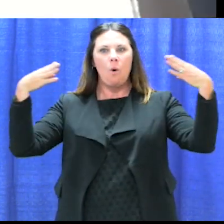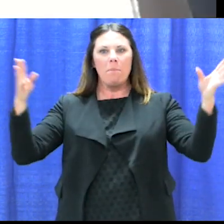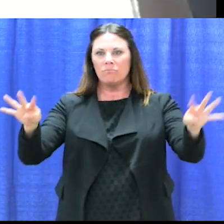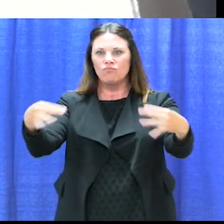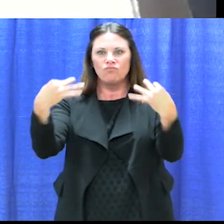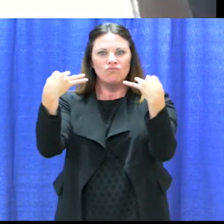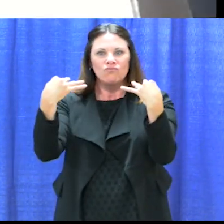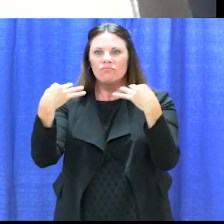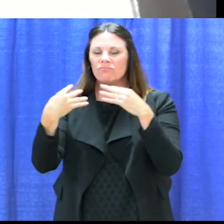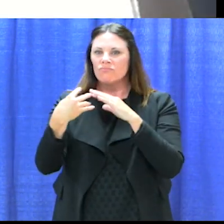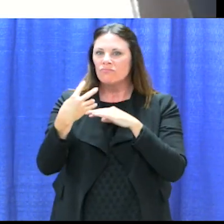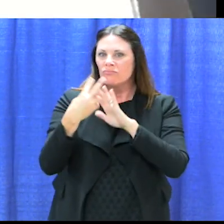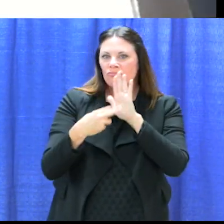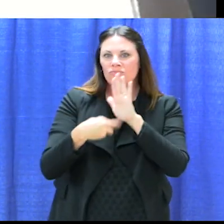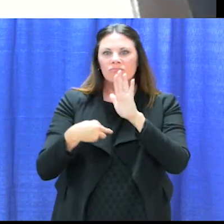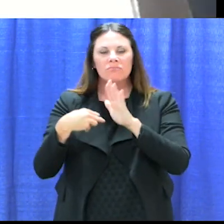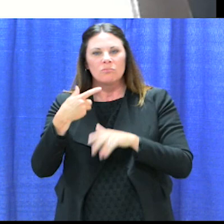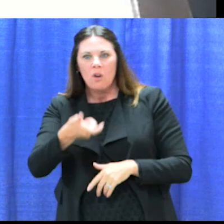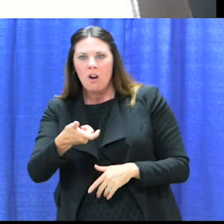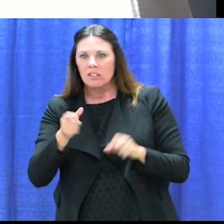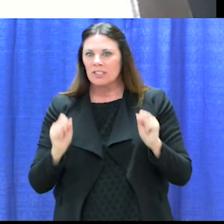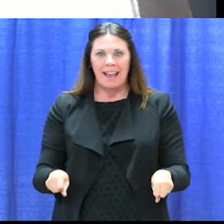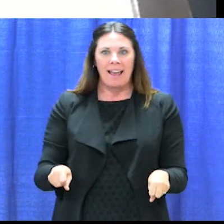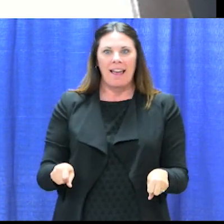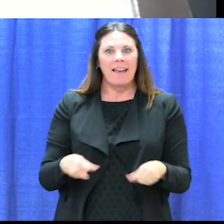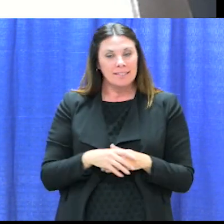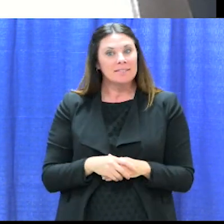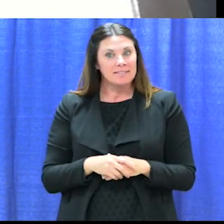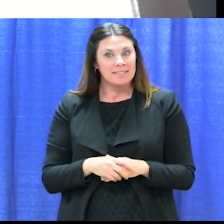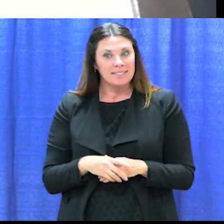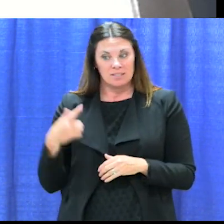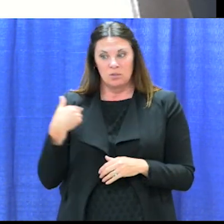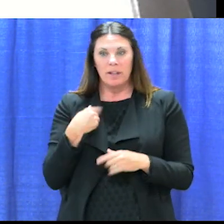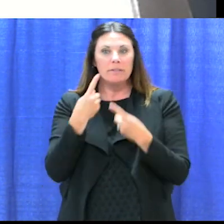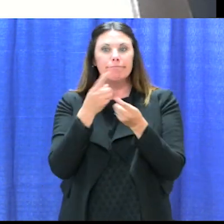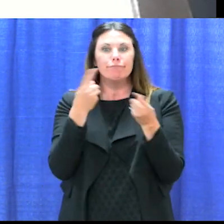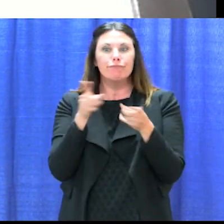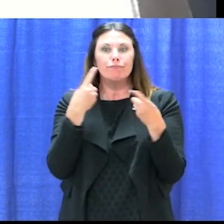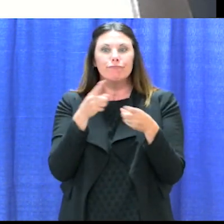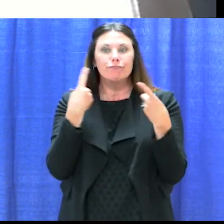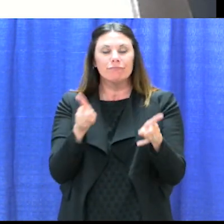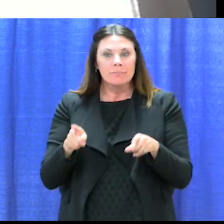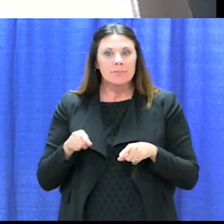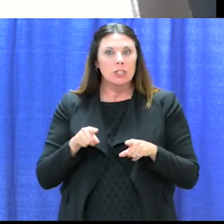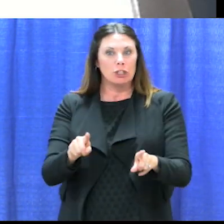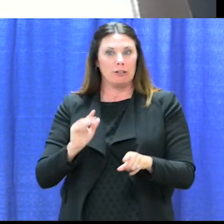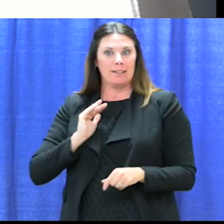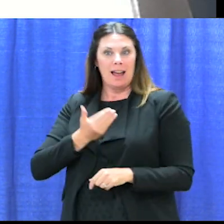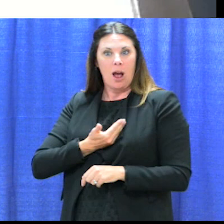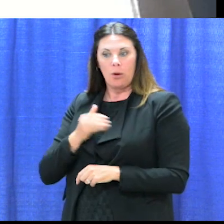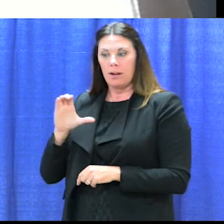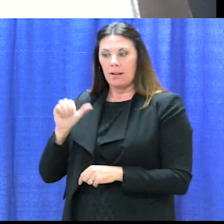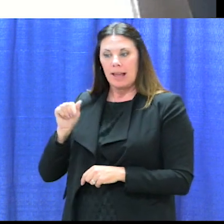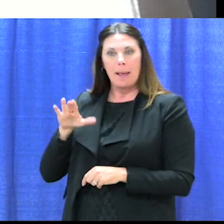information that were broadcasting within our cable network.